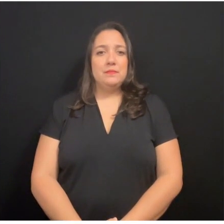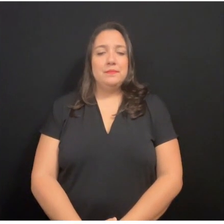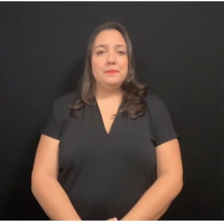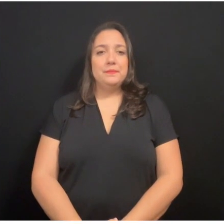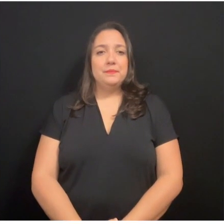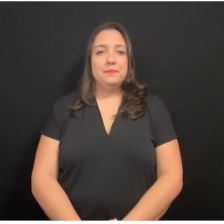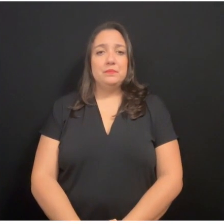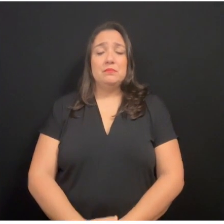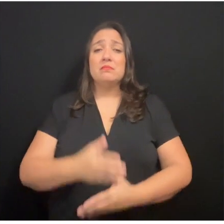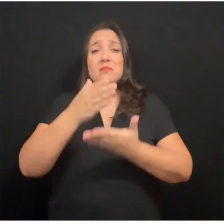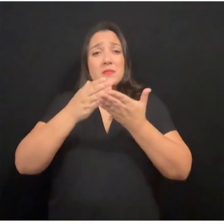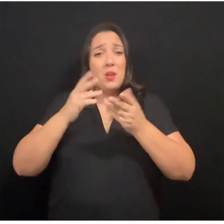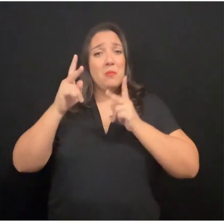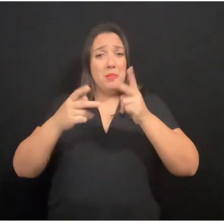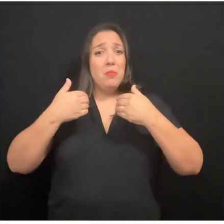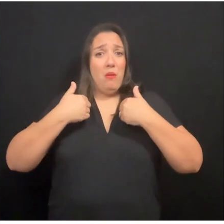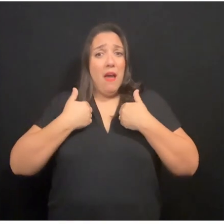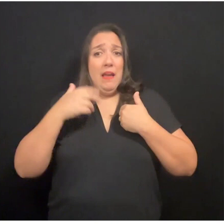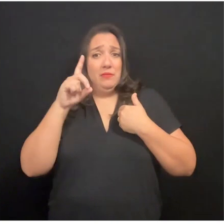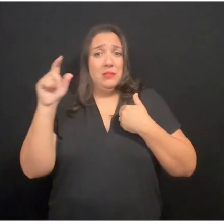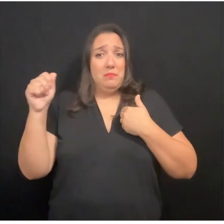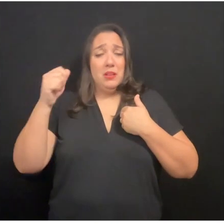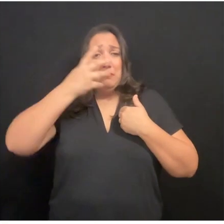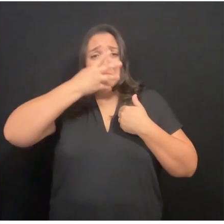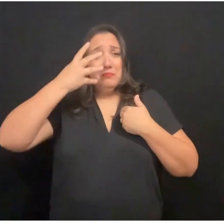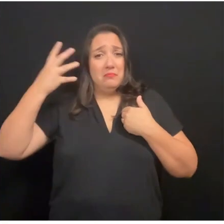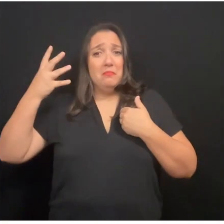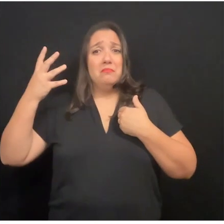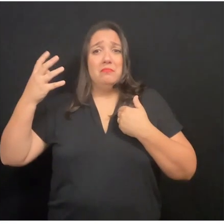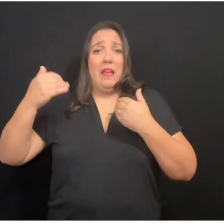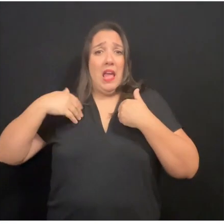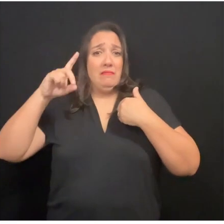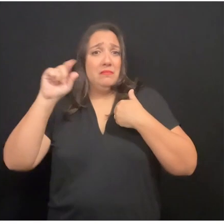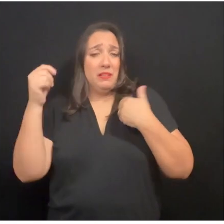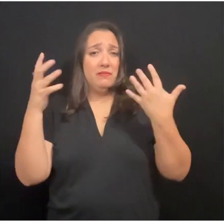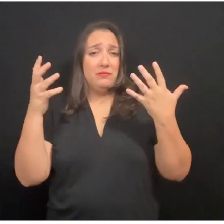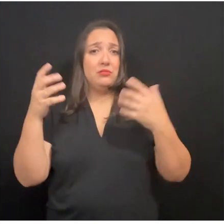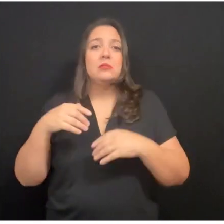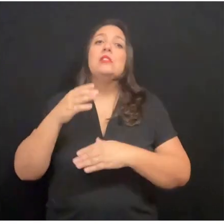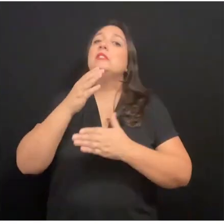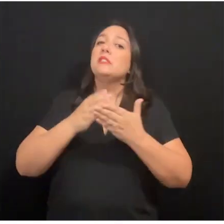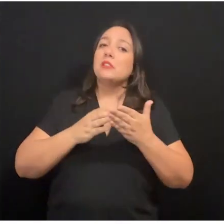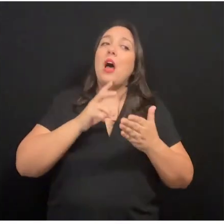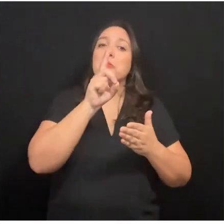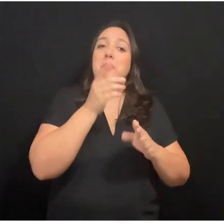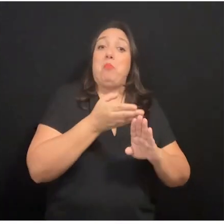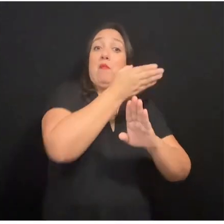There are people with disabilities on the border, migrants with disabilities. There's people that have disabilities beforehand